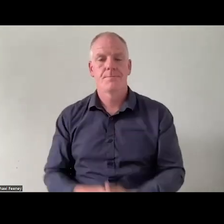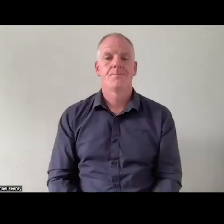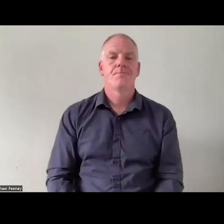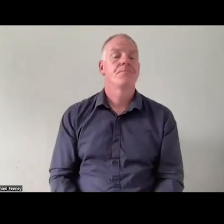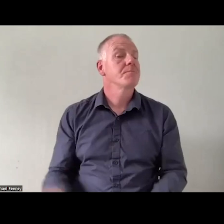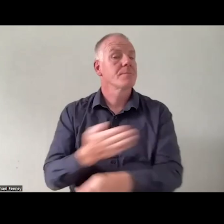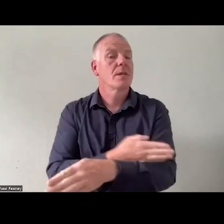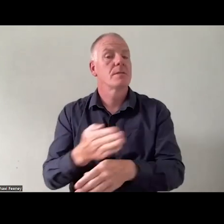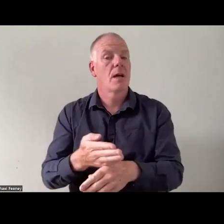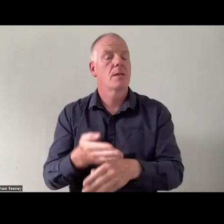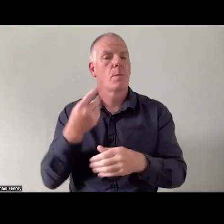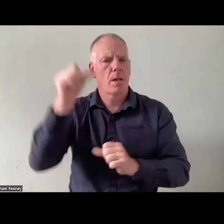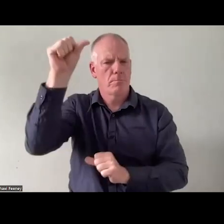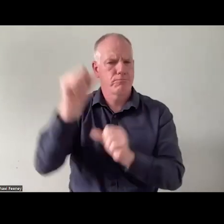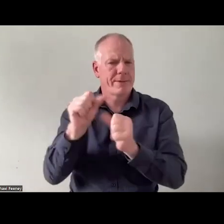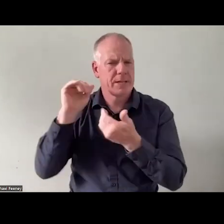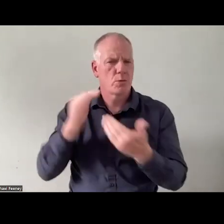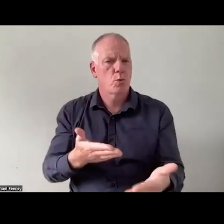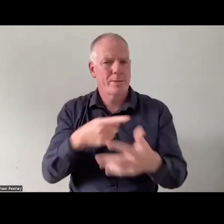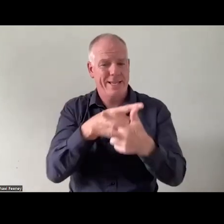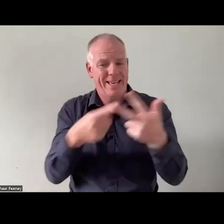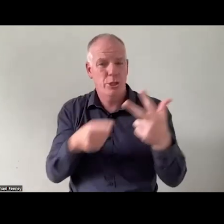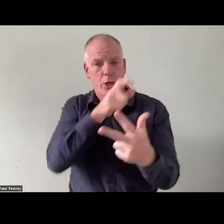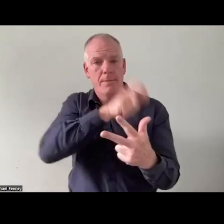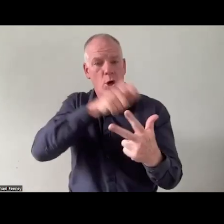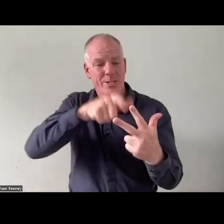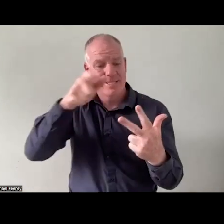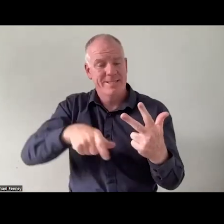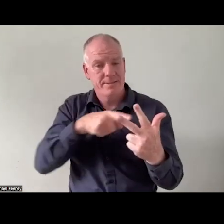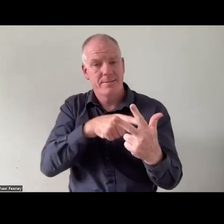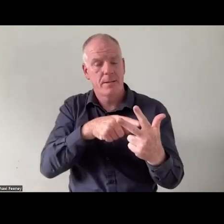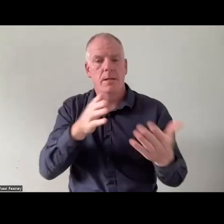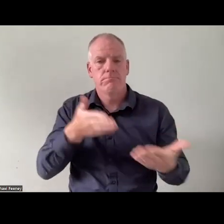I'm going to give a very brief introduction to each speaker and then hand it over to them.